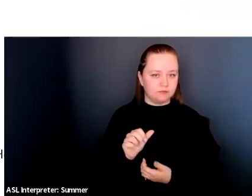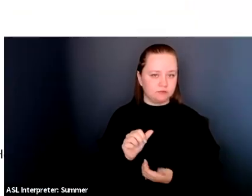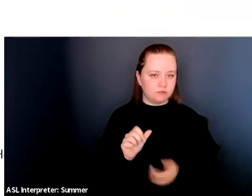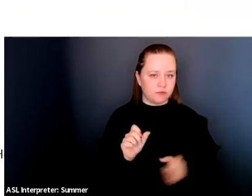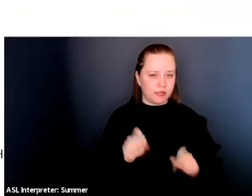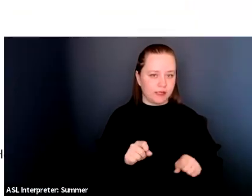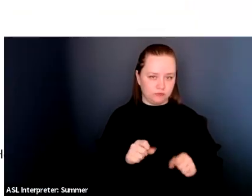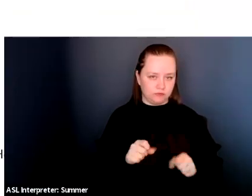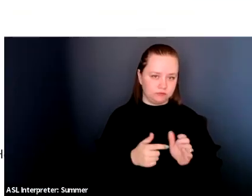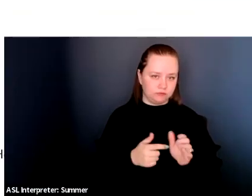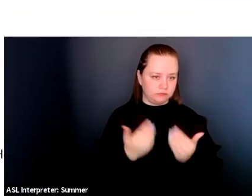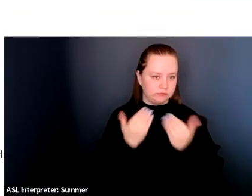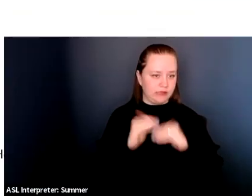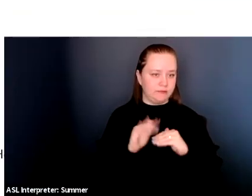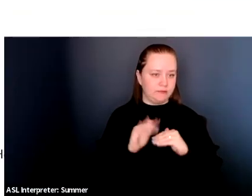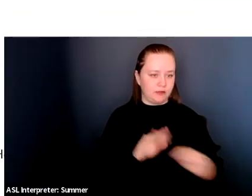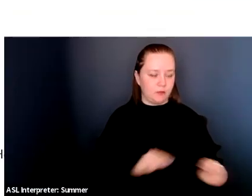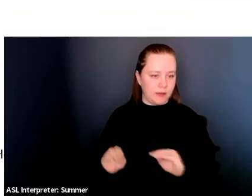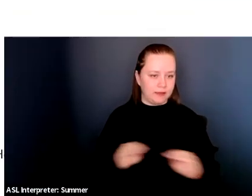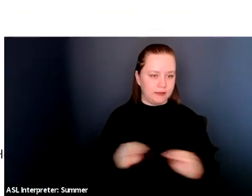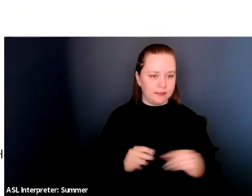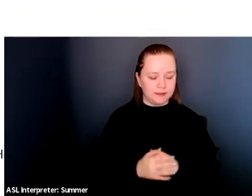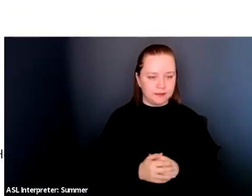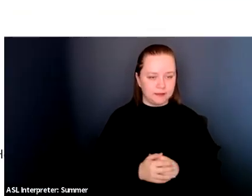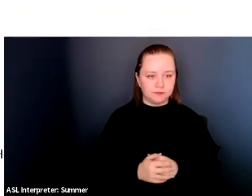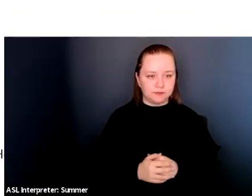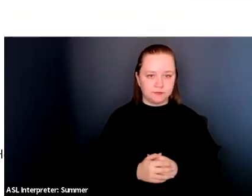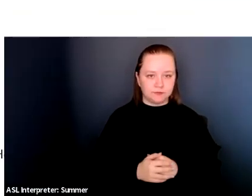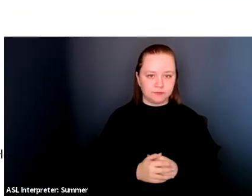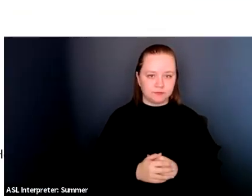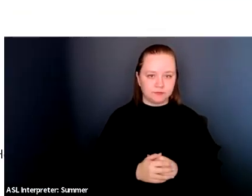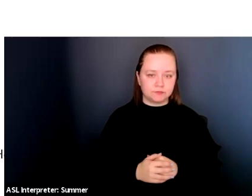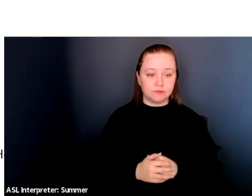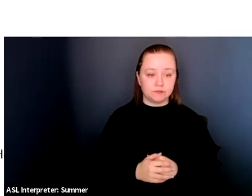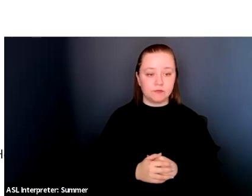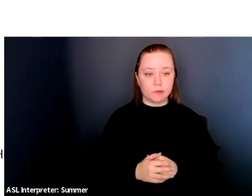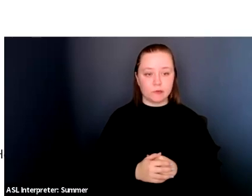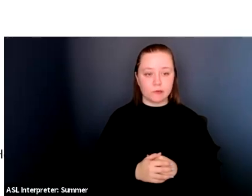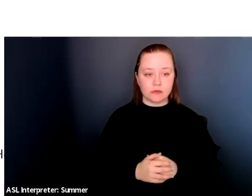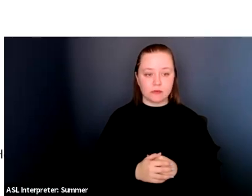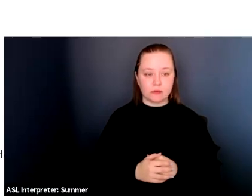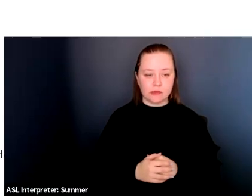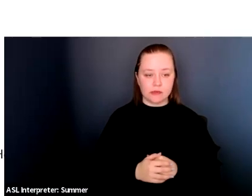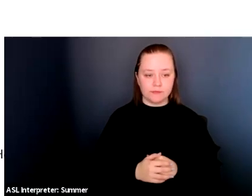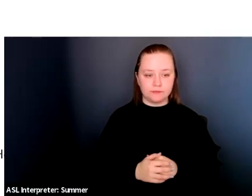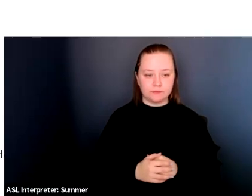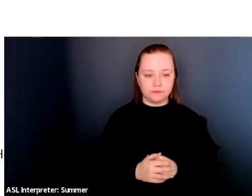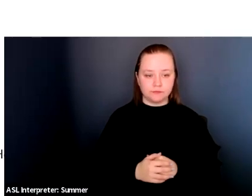Now, among these individuals, the rate of certain preconception health issues, so